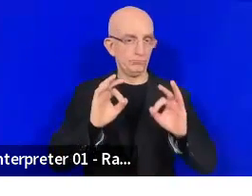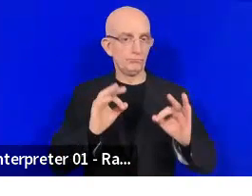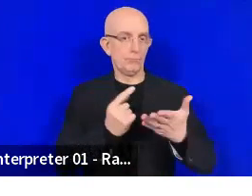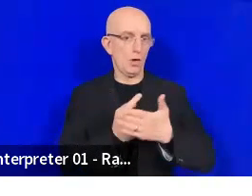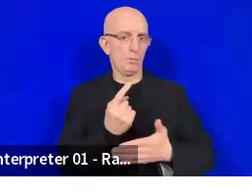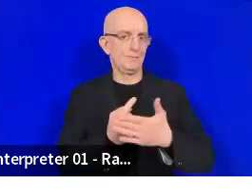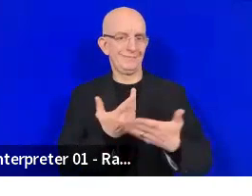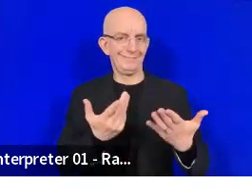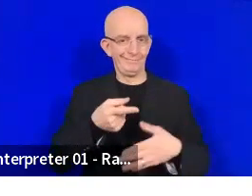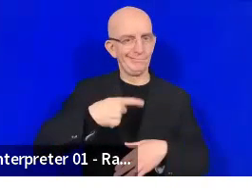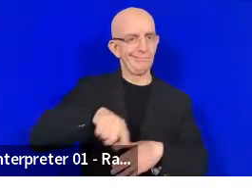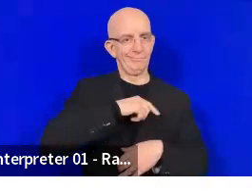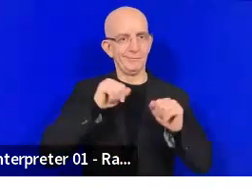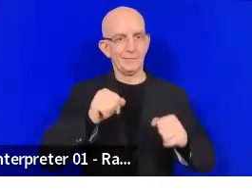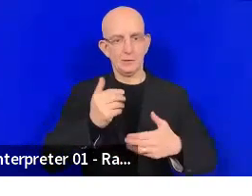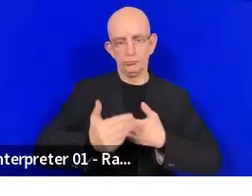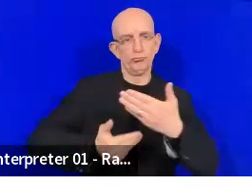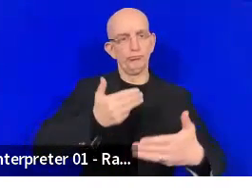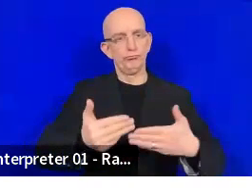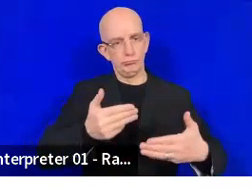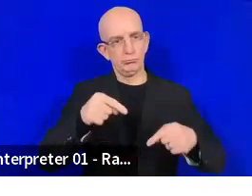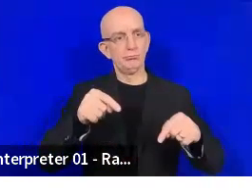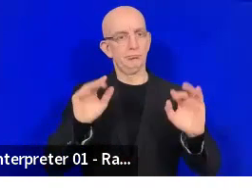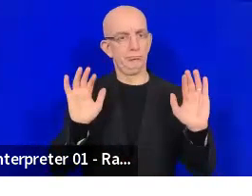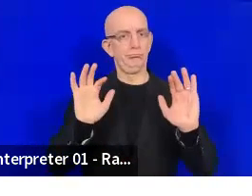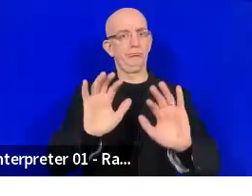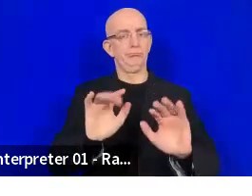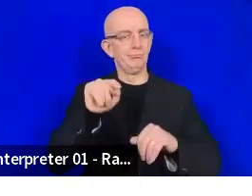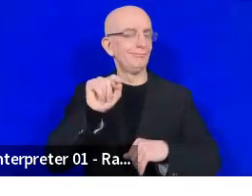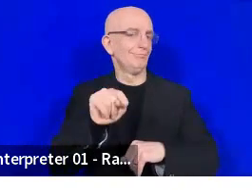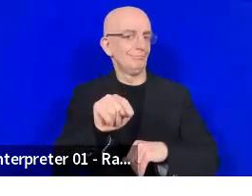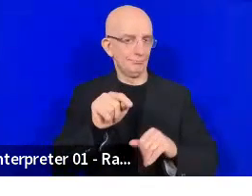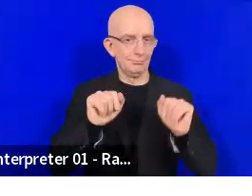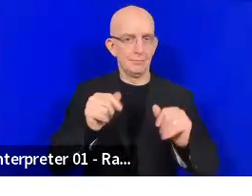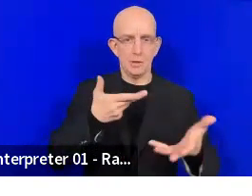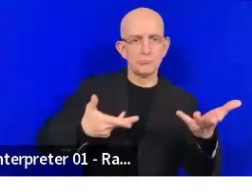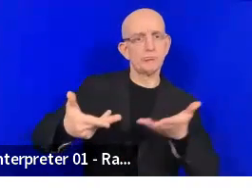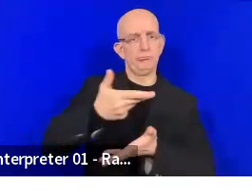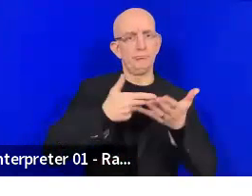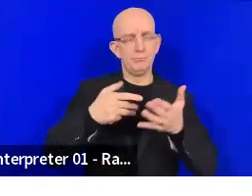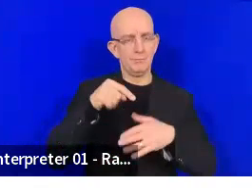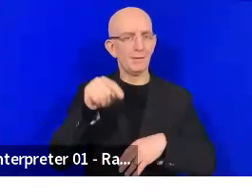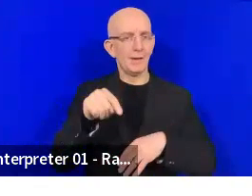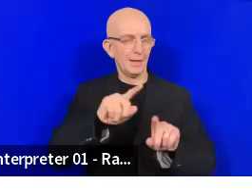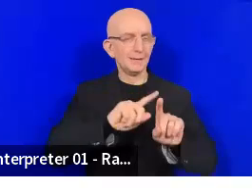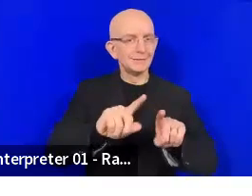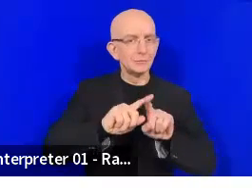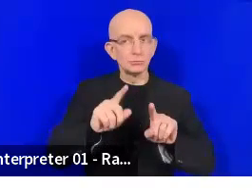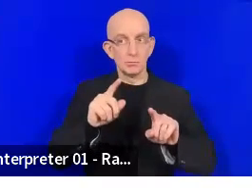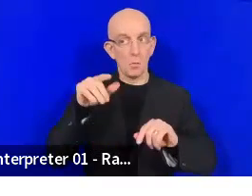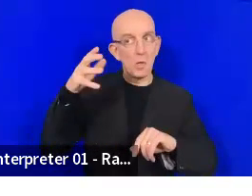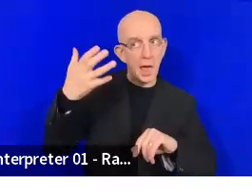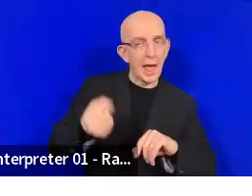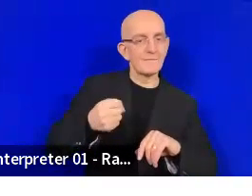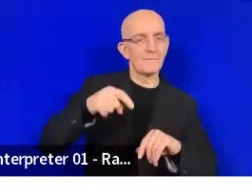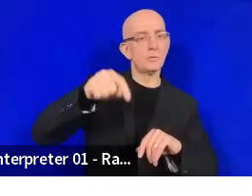multistakeholder hearings that are happening that are happening for all three HLMs, UHC,